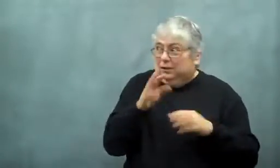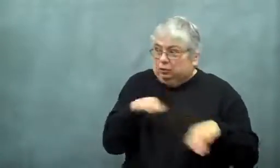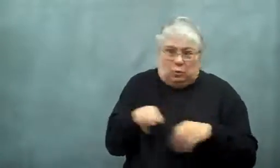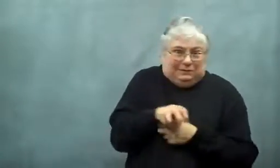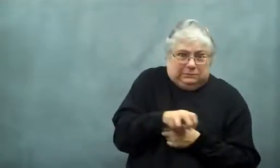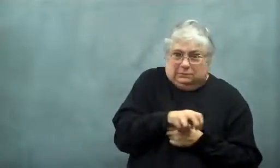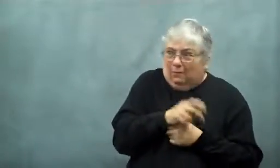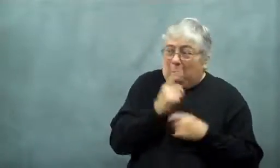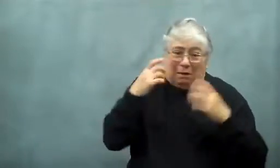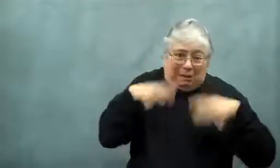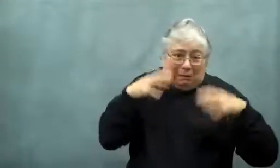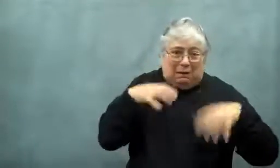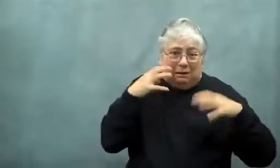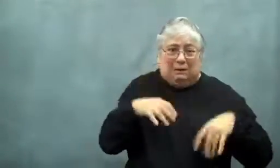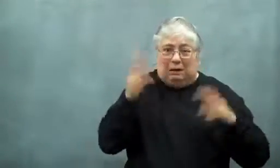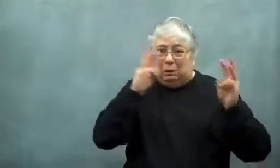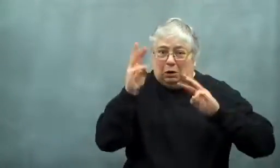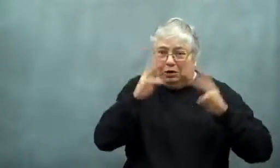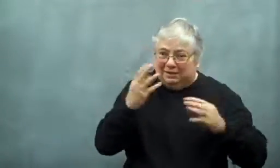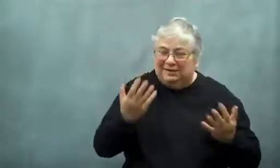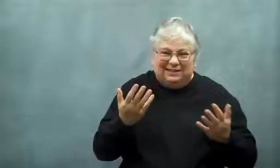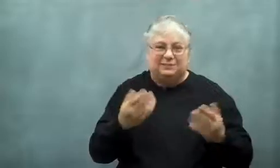The children sat there crying and upset.